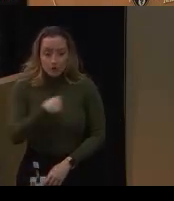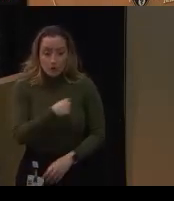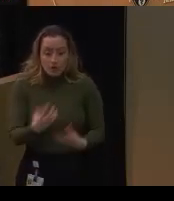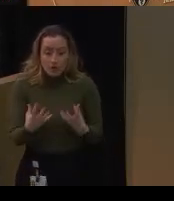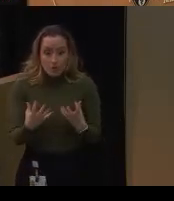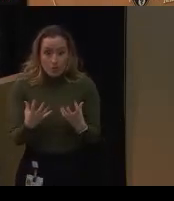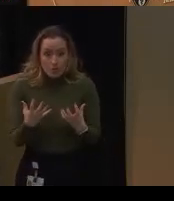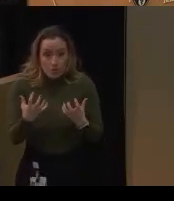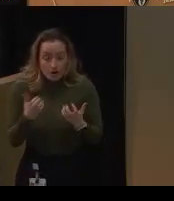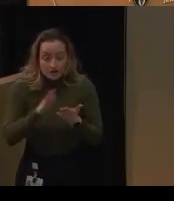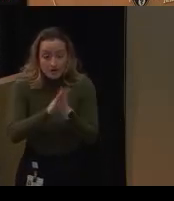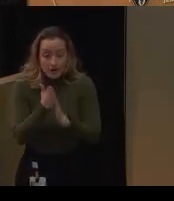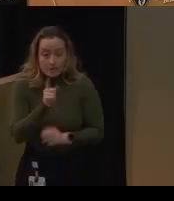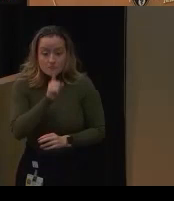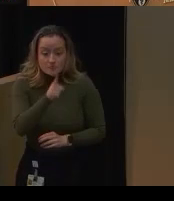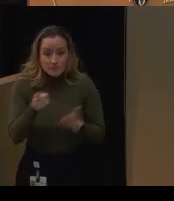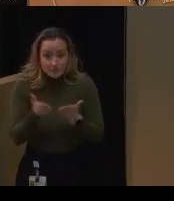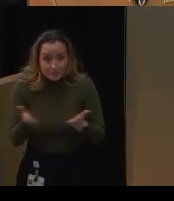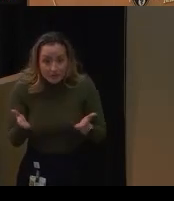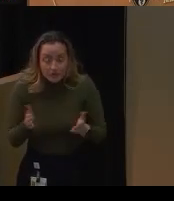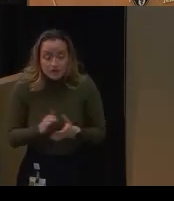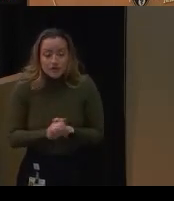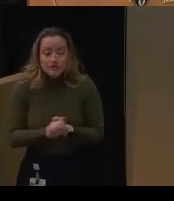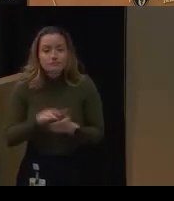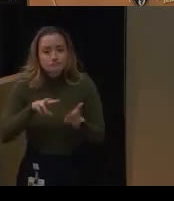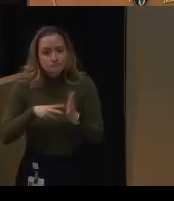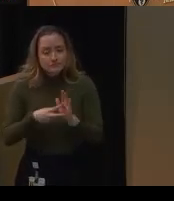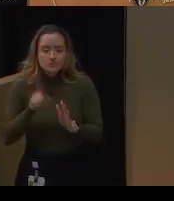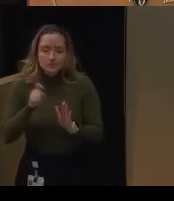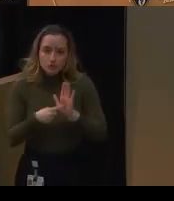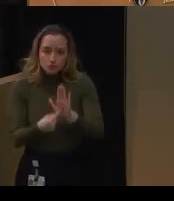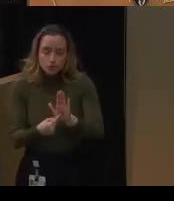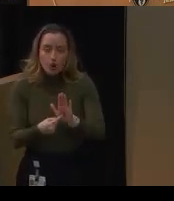maybe has some clinical utility of sorts we would want to be able to show a causal effect and again